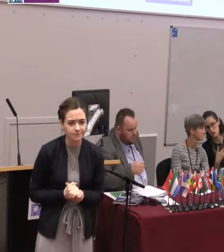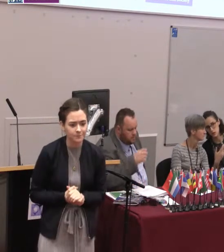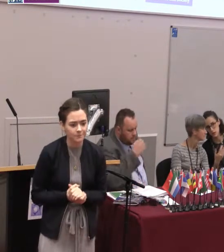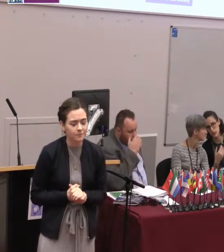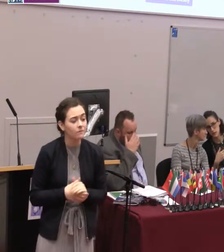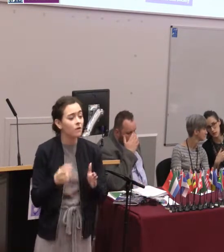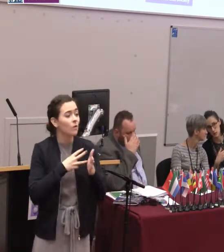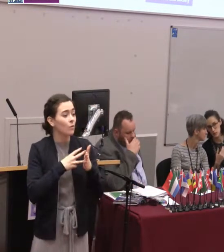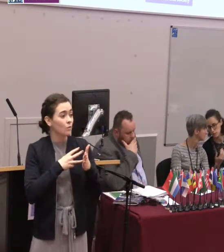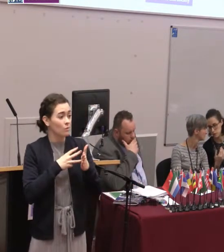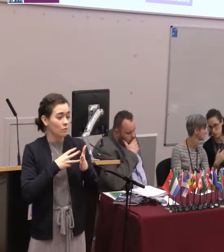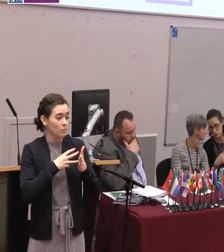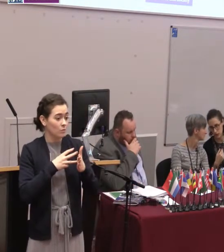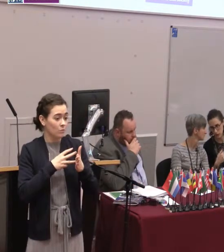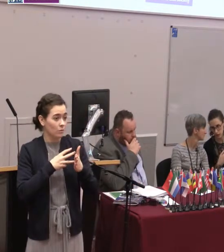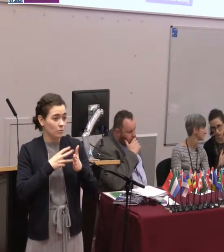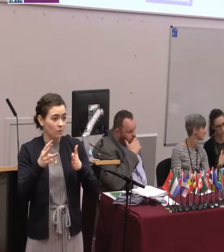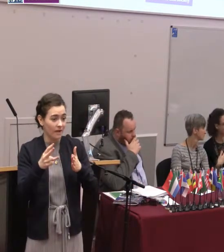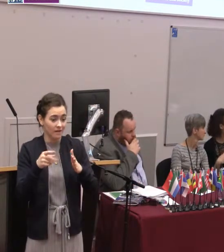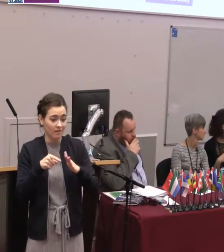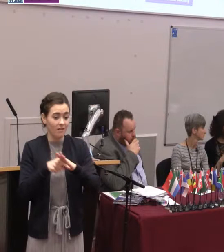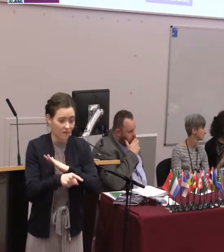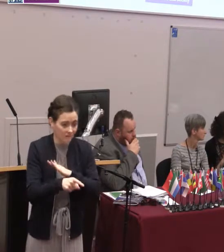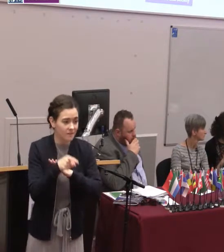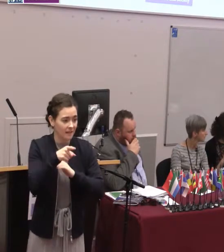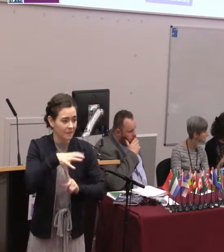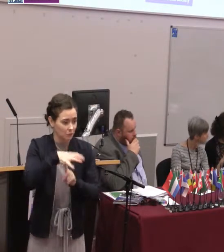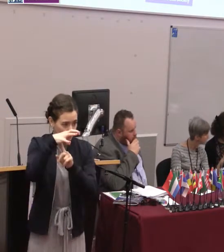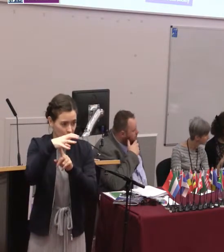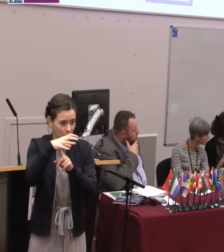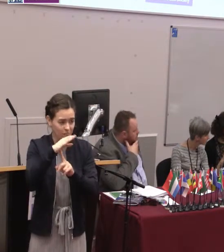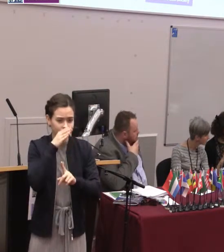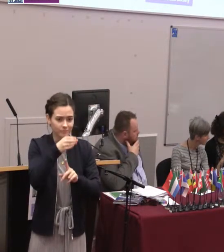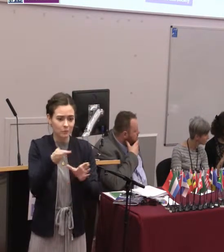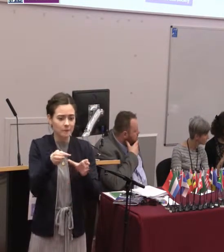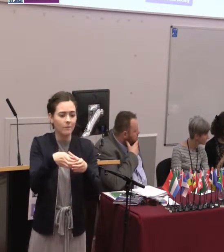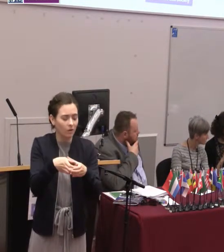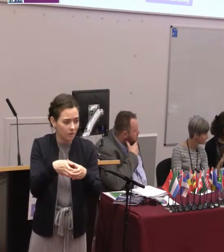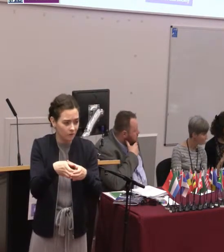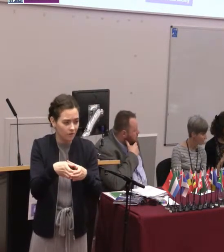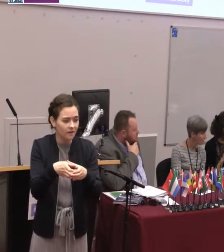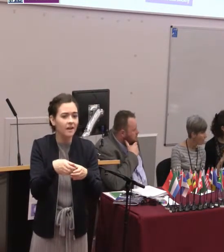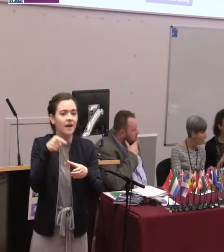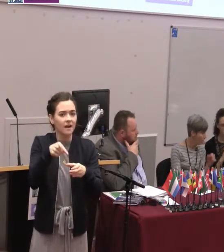When I got out of an institution, I went to one of the smaller ones and I started to remember